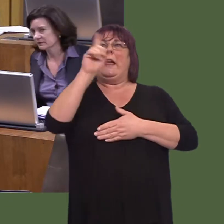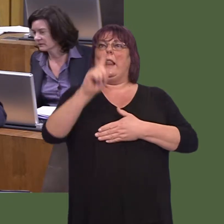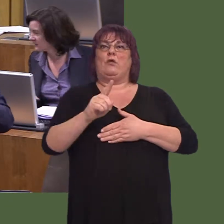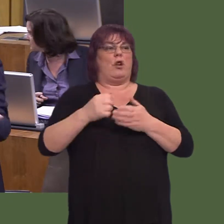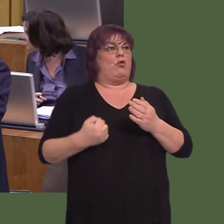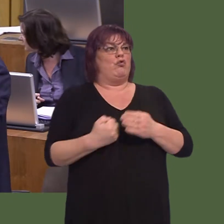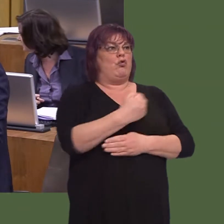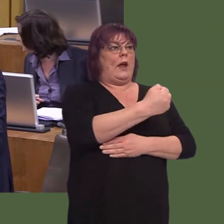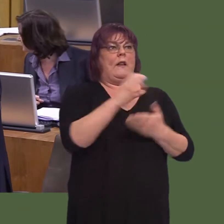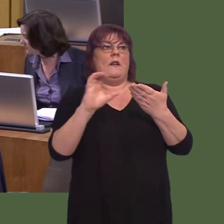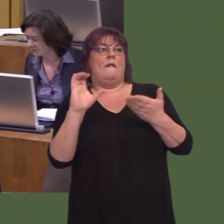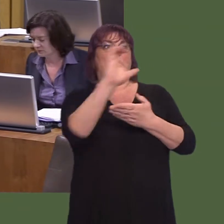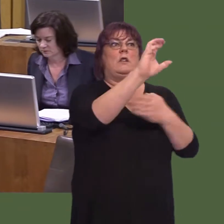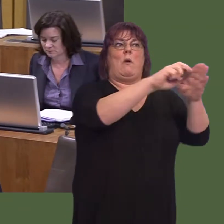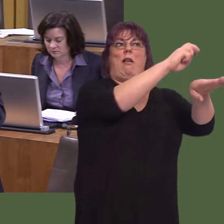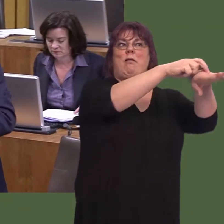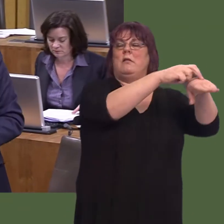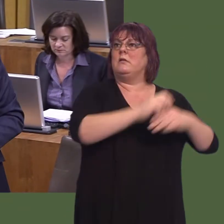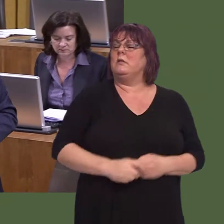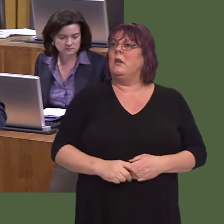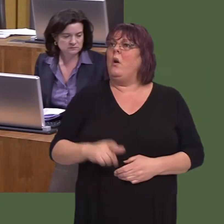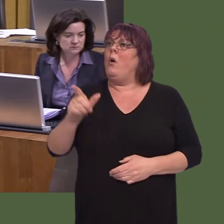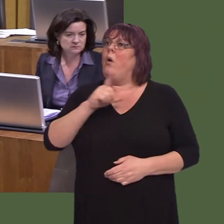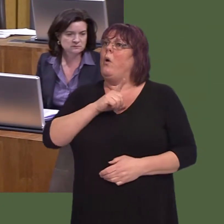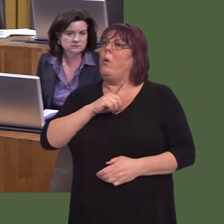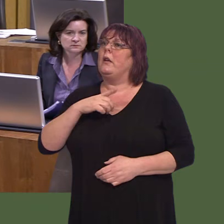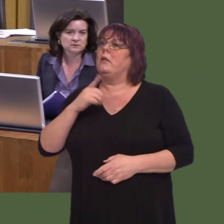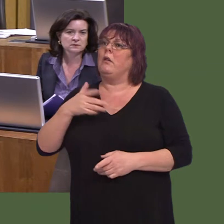of the railways to spend outside of Wales; a Conservative Party that is trying to increase